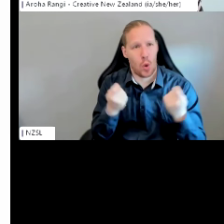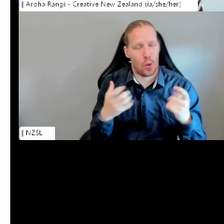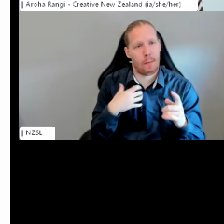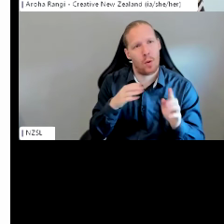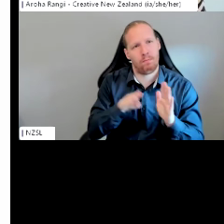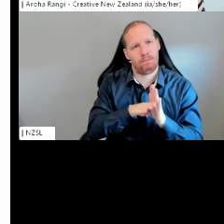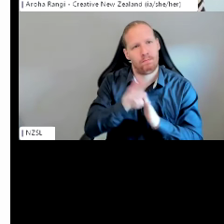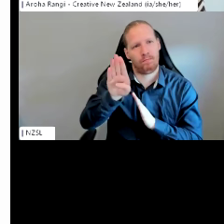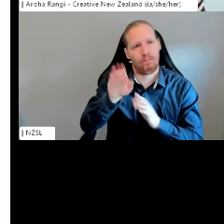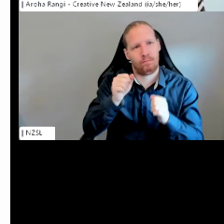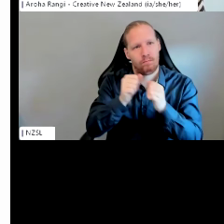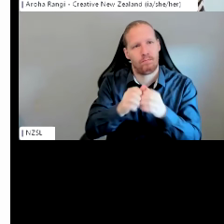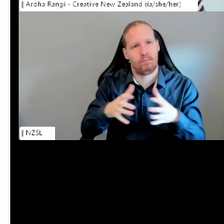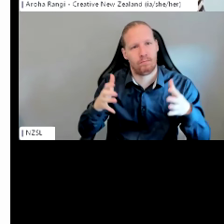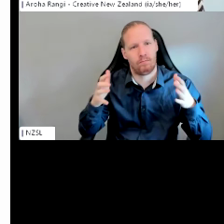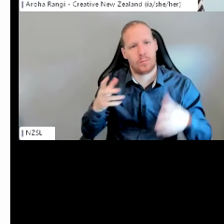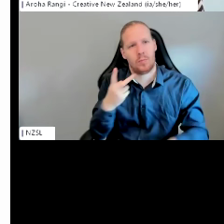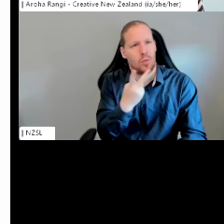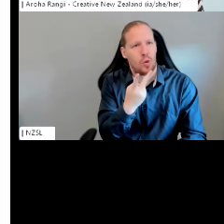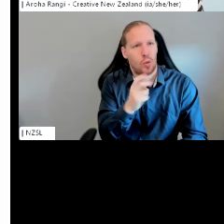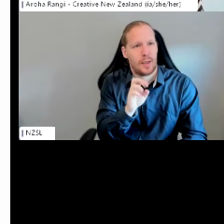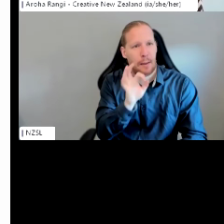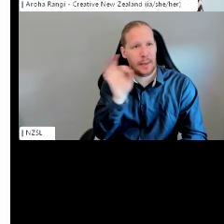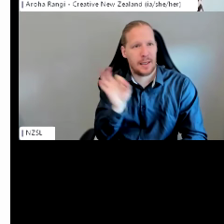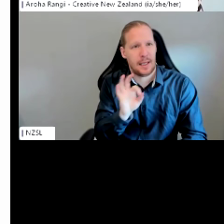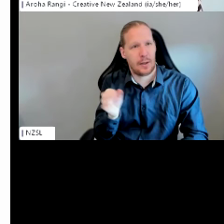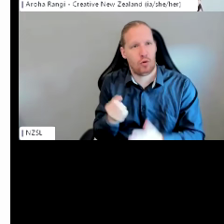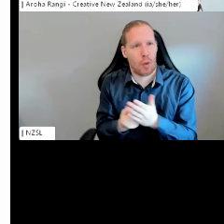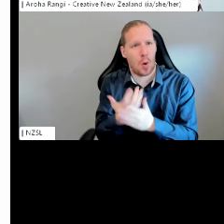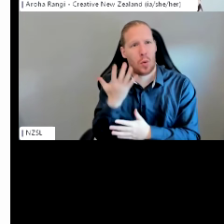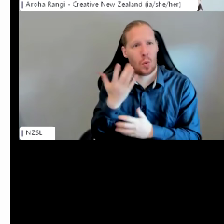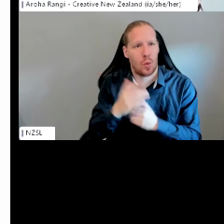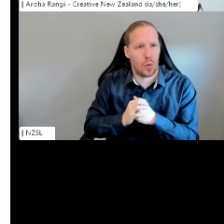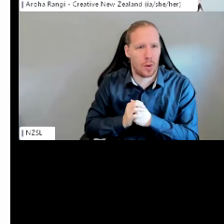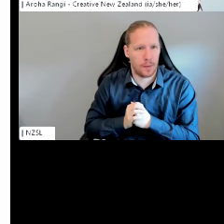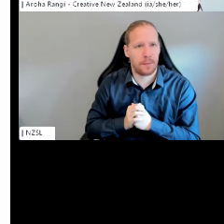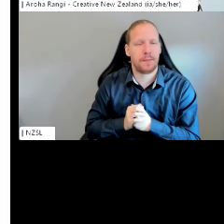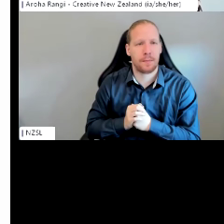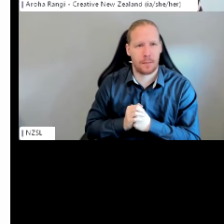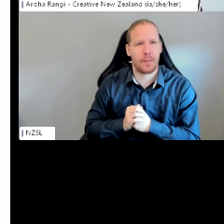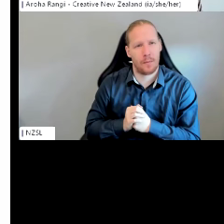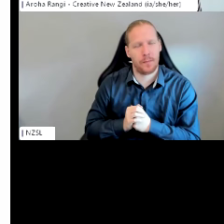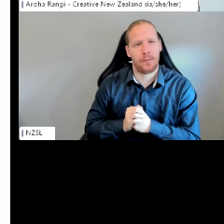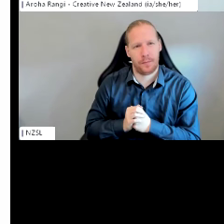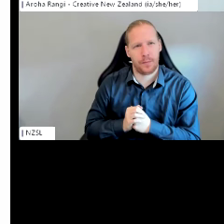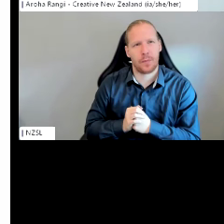you know it's a it's a like a 20% growth or even more than what I think a 30% growth uh in um in